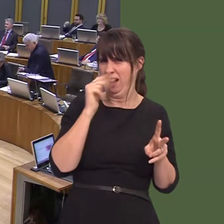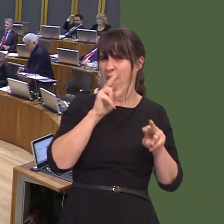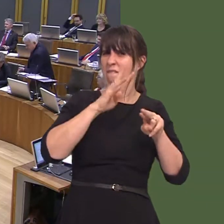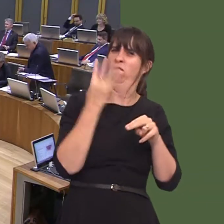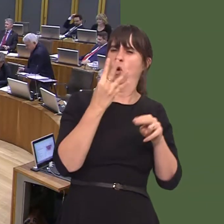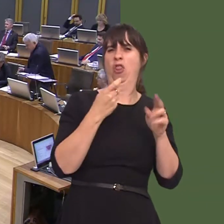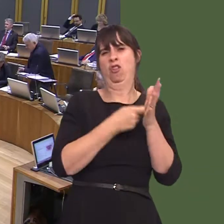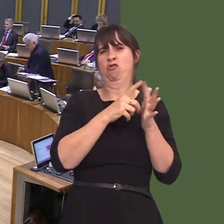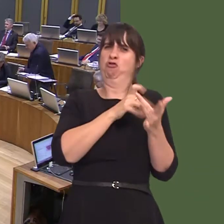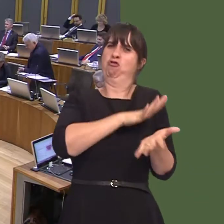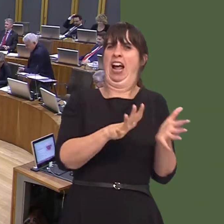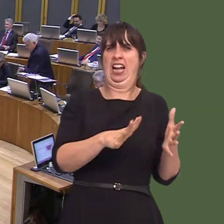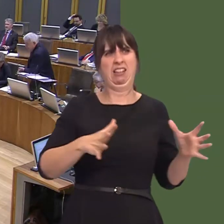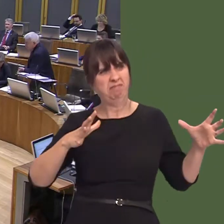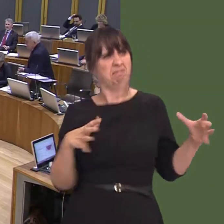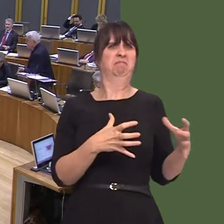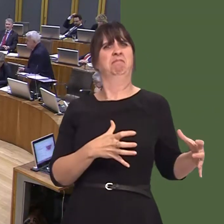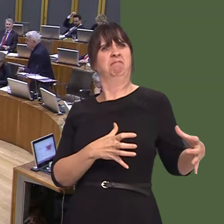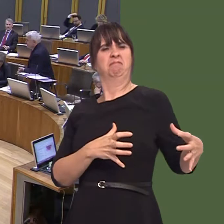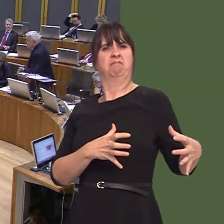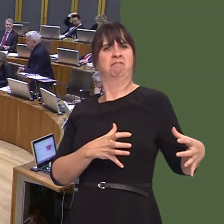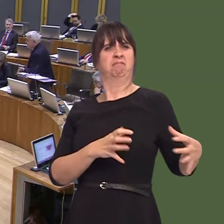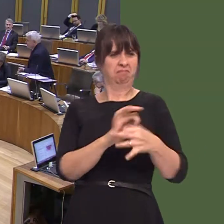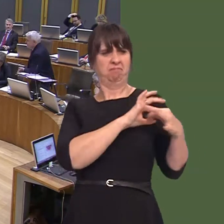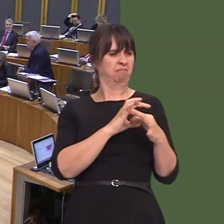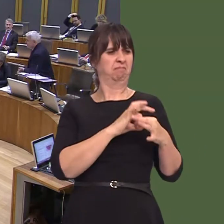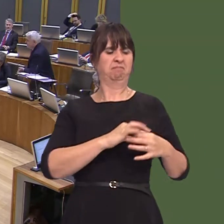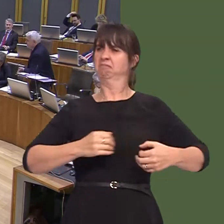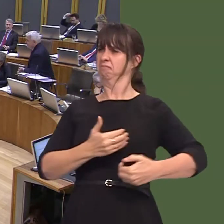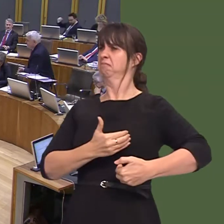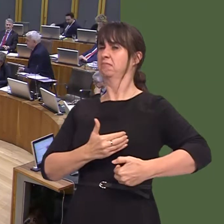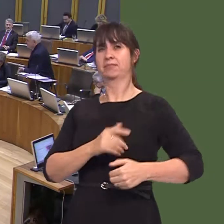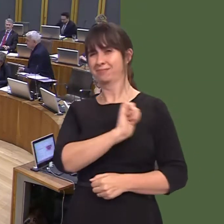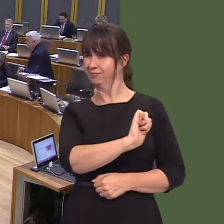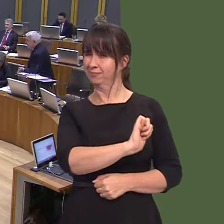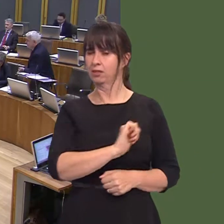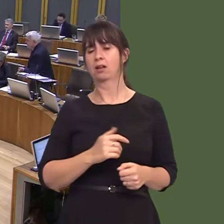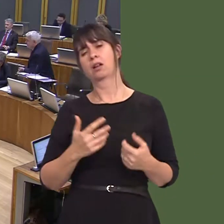Nor, of course, could we in UKIP determine what anybody else in any other party would